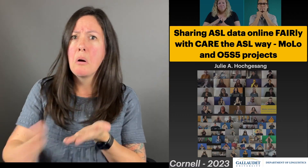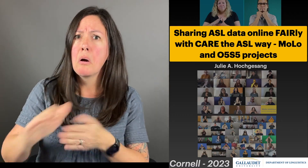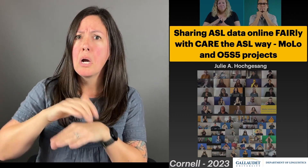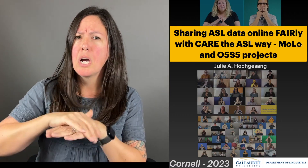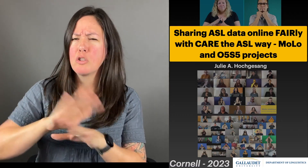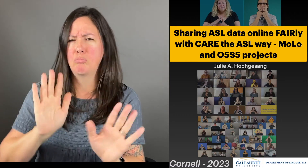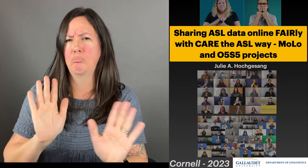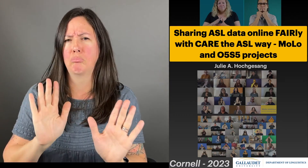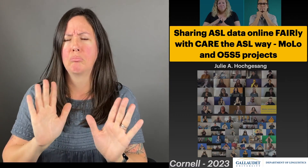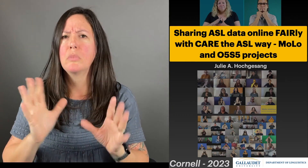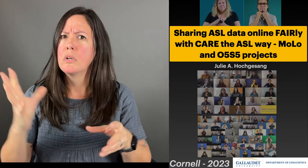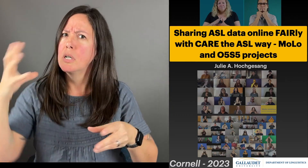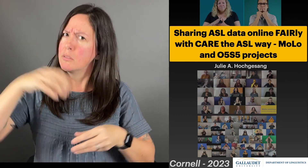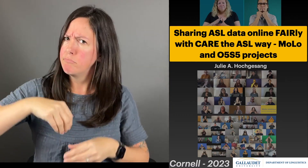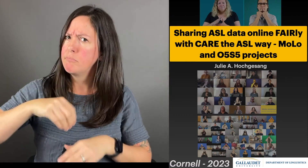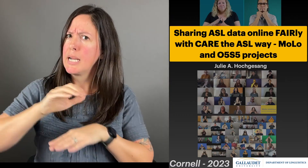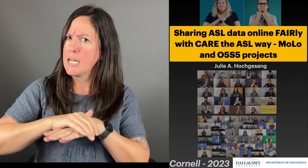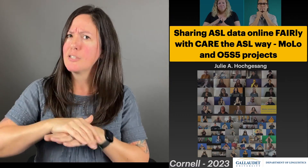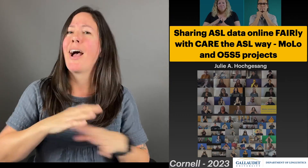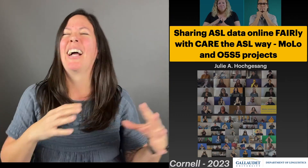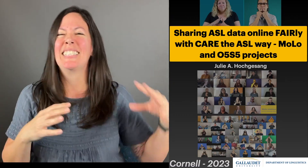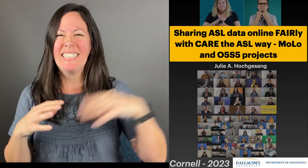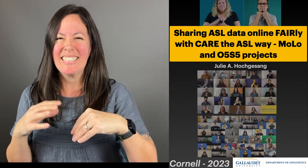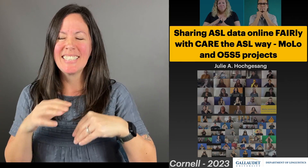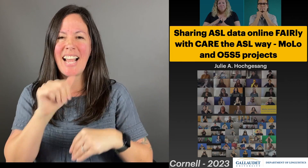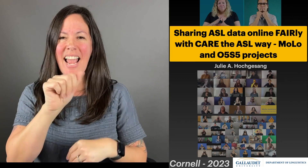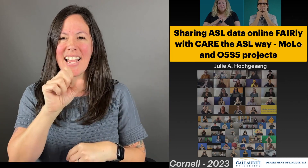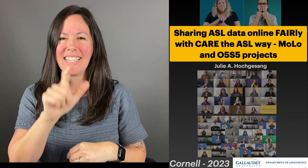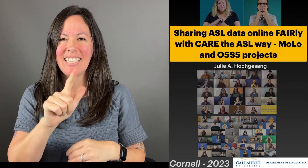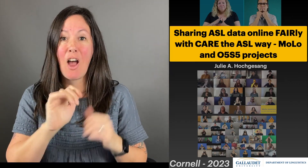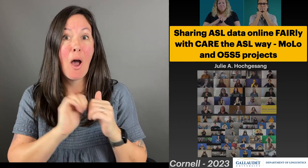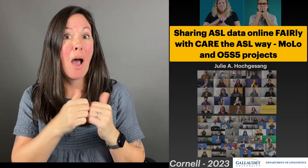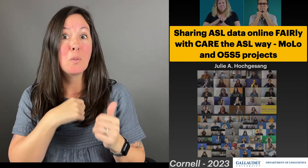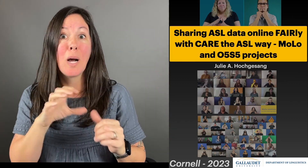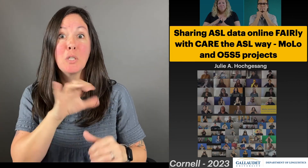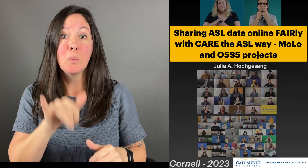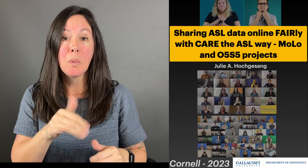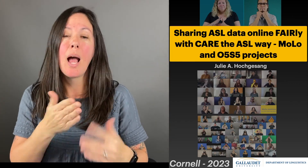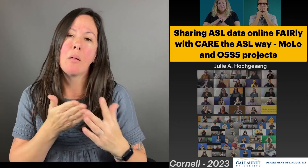The problem is that when we're talking about ASL or more generally sign languages